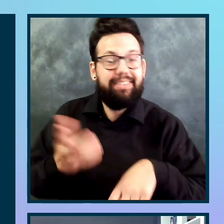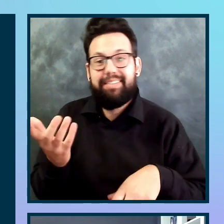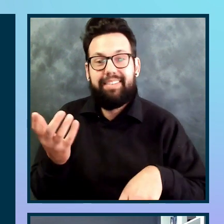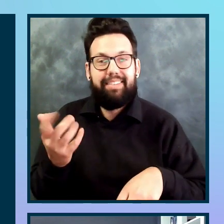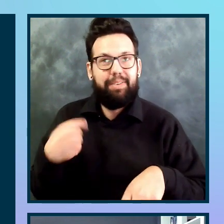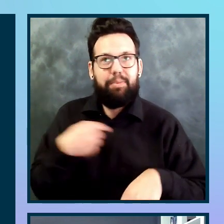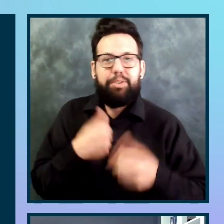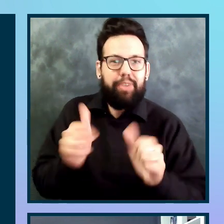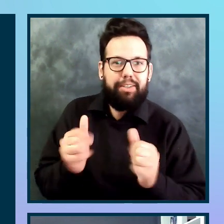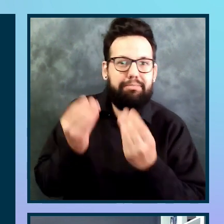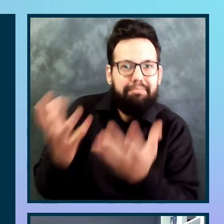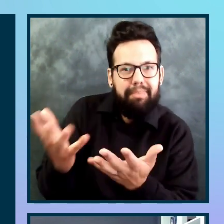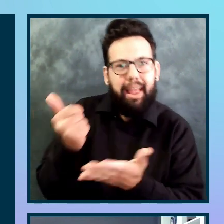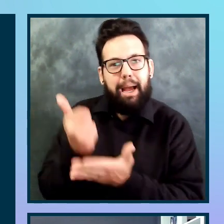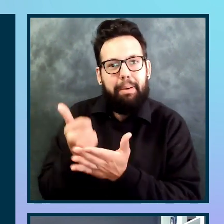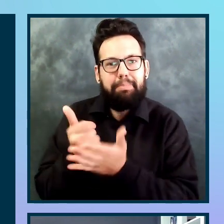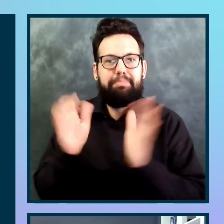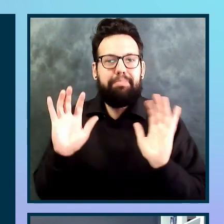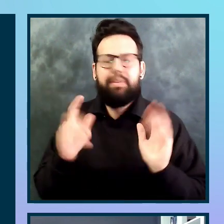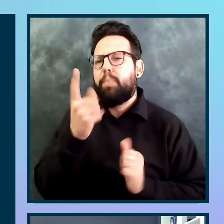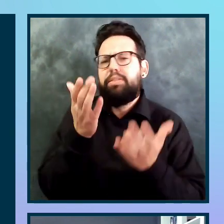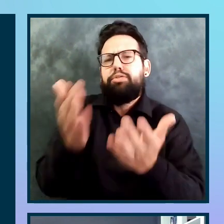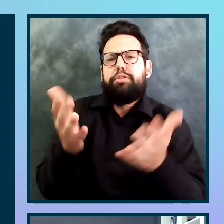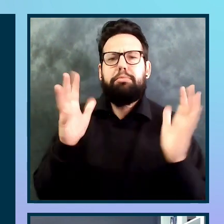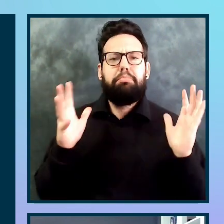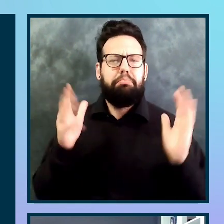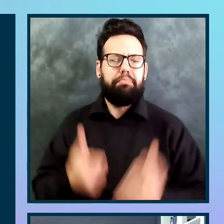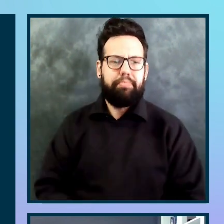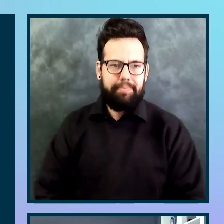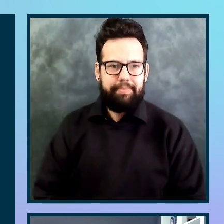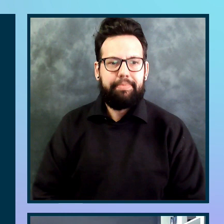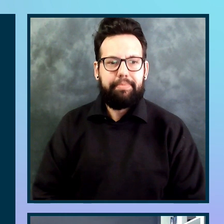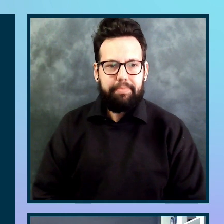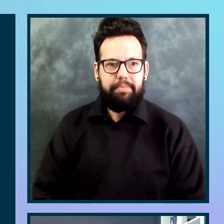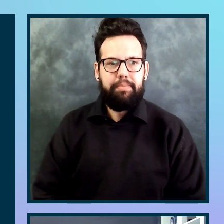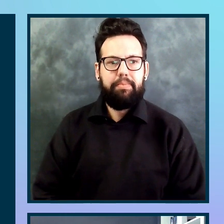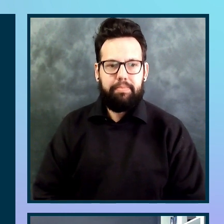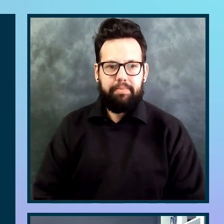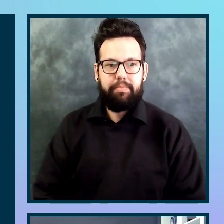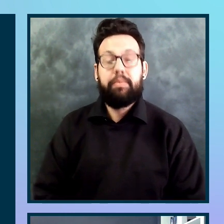So this is one suggestion, I will say that. So adding skip filters can reduce